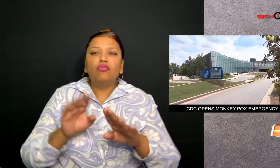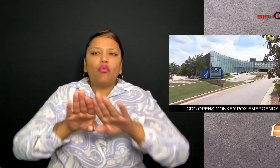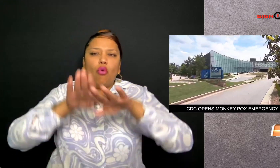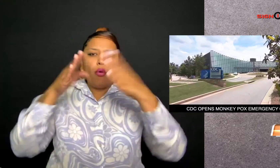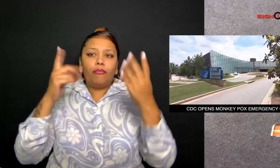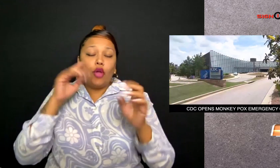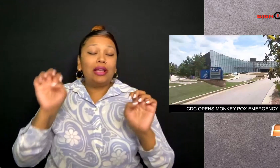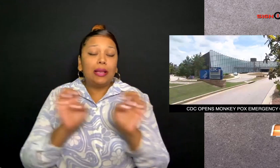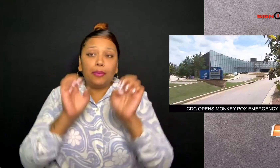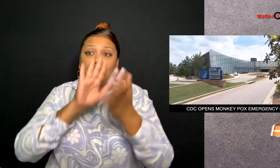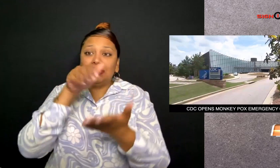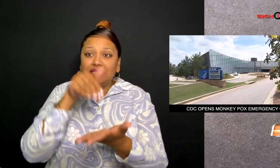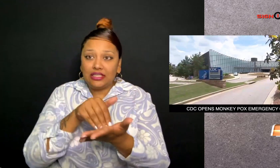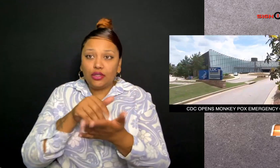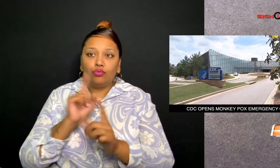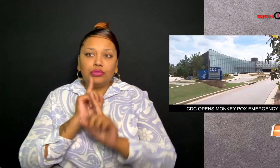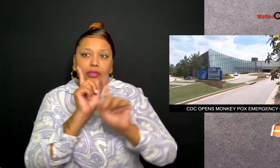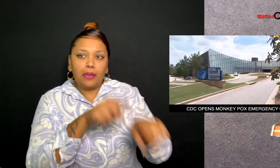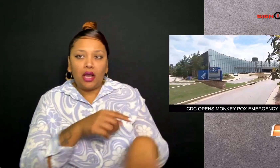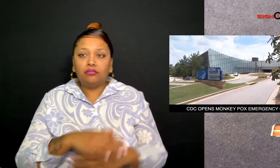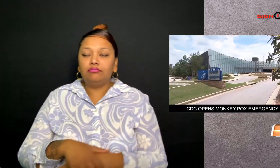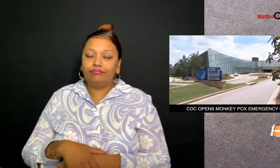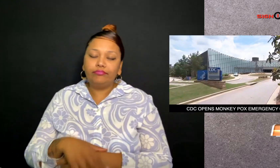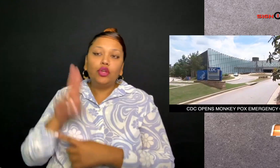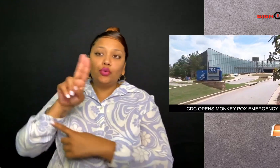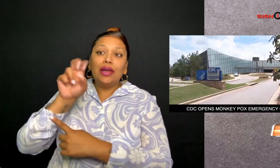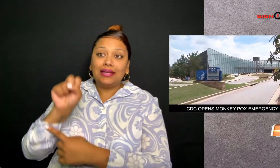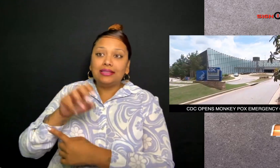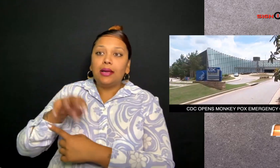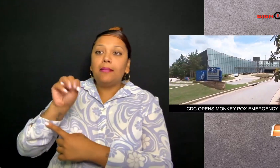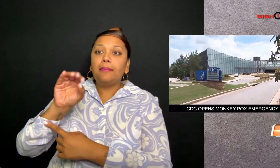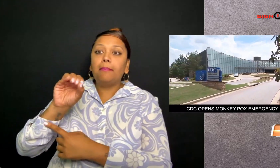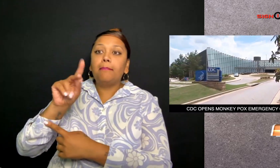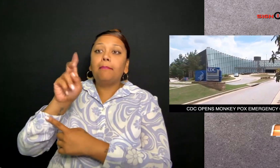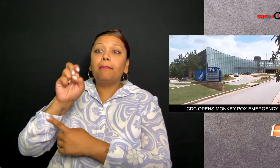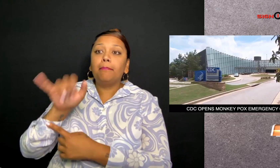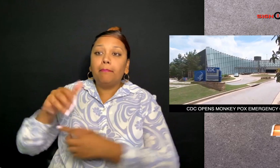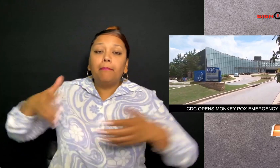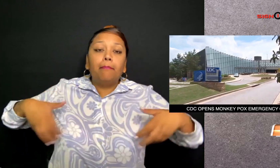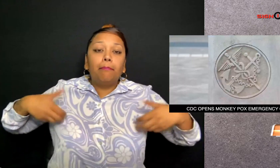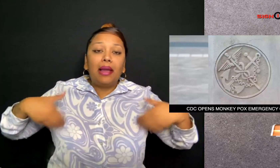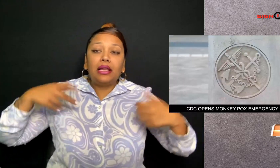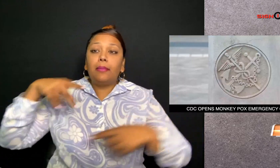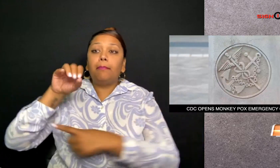the US Centers for Disease Control and Prevention has opened an emergency center in response